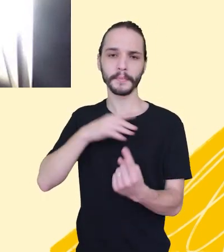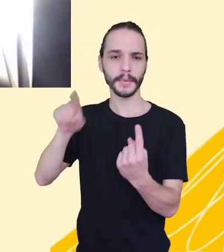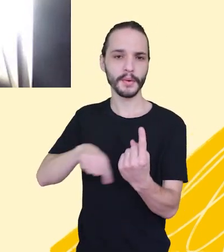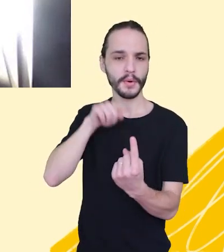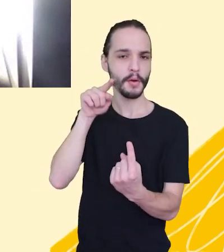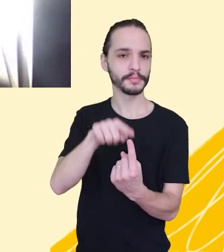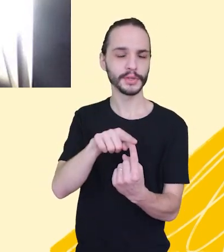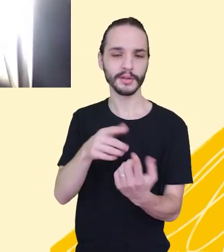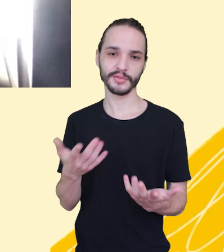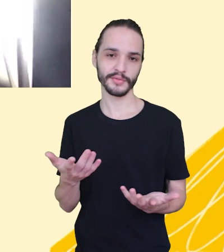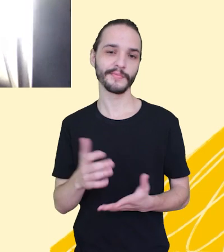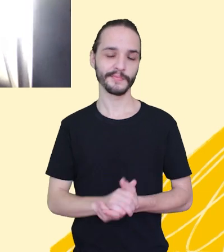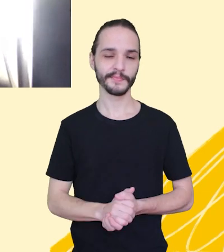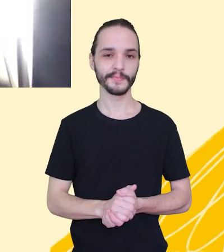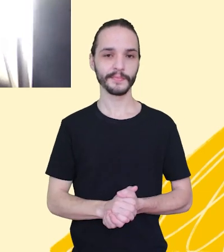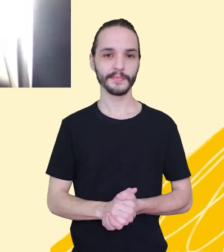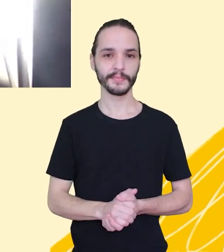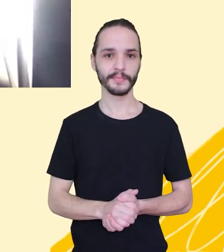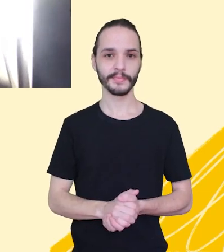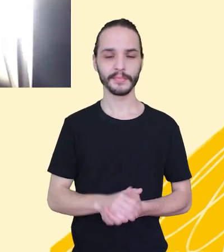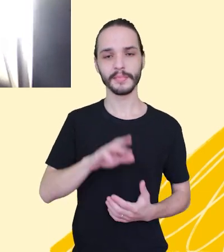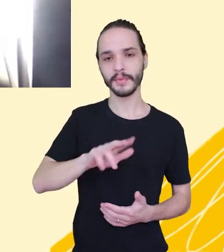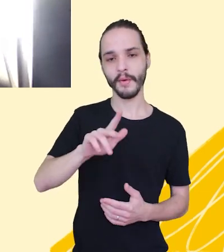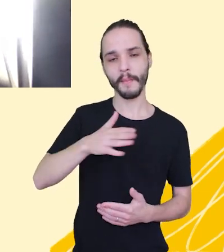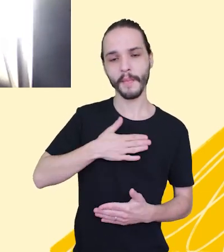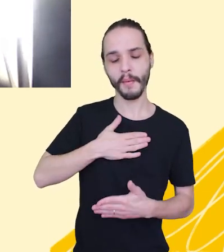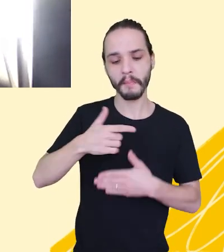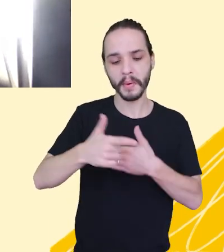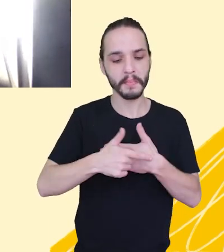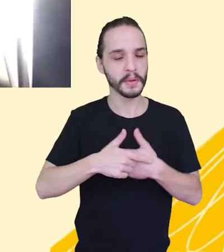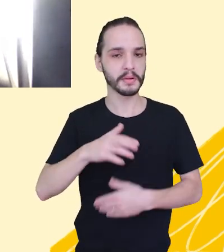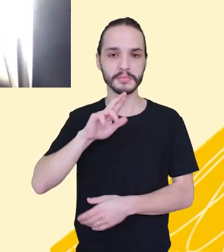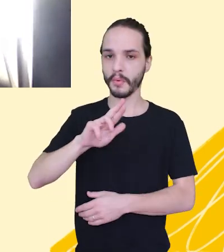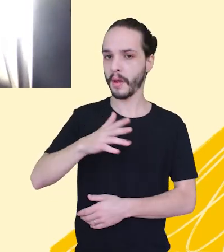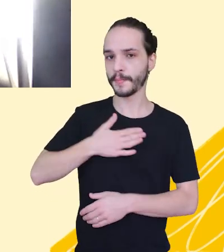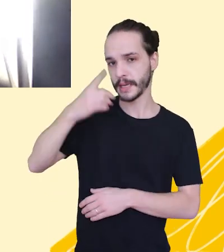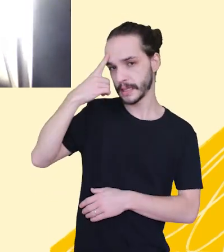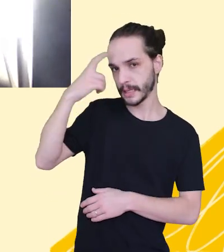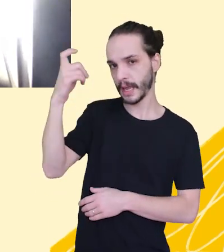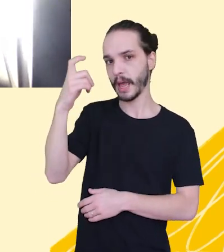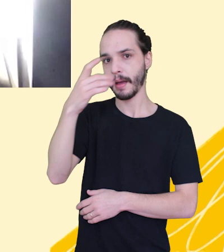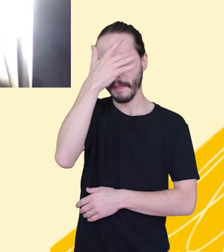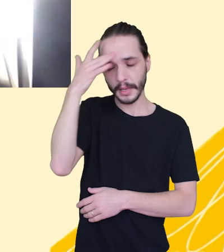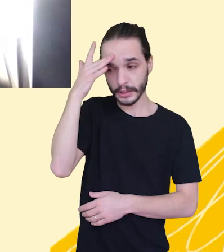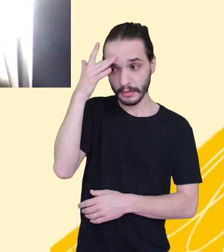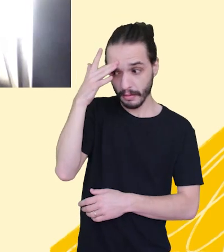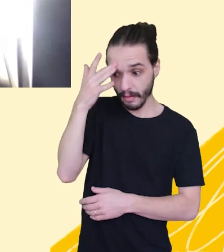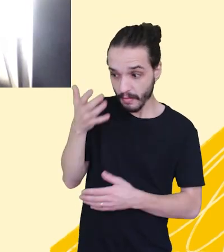I have no... This is not my plan. This is not my goal. This is not my idea.